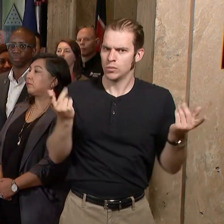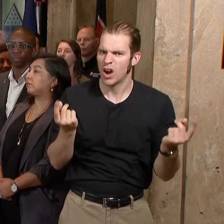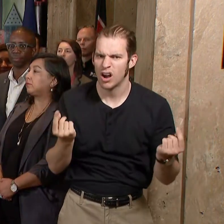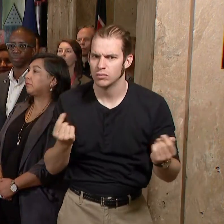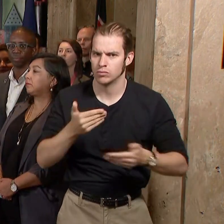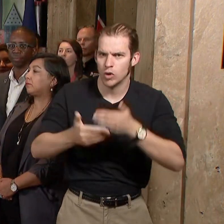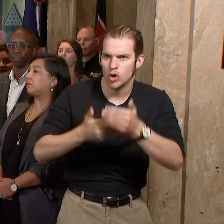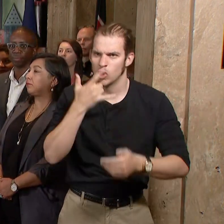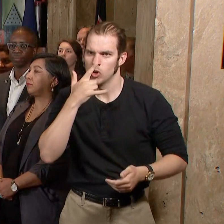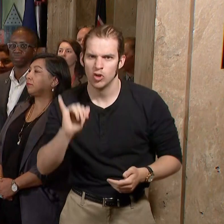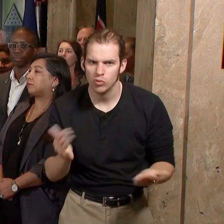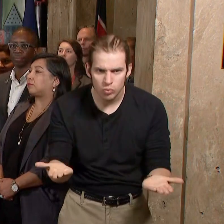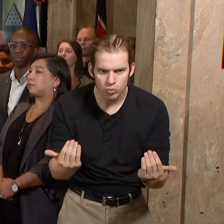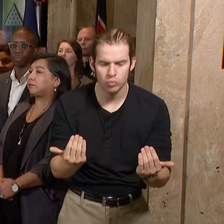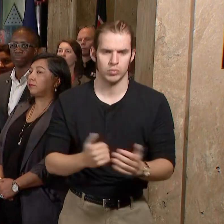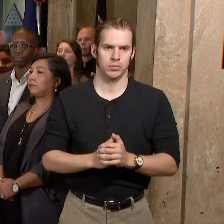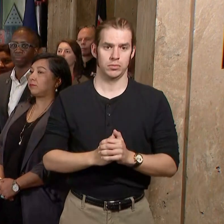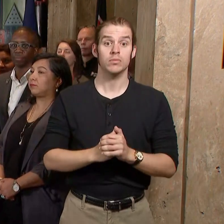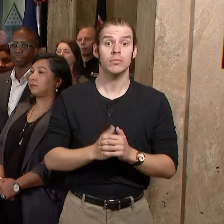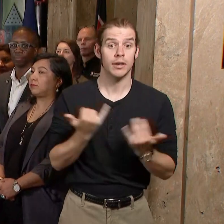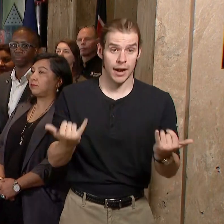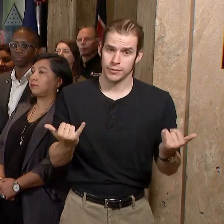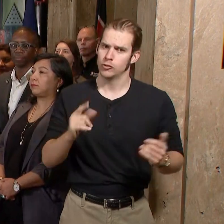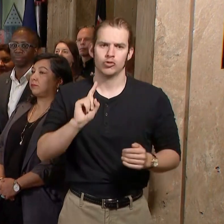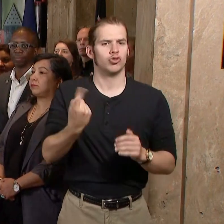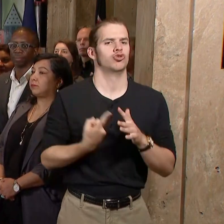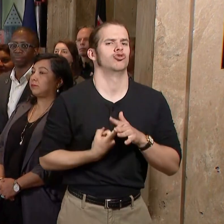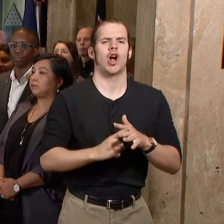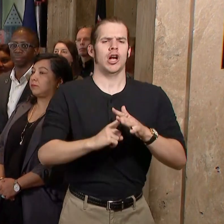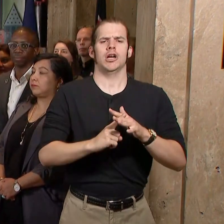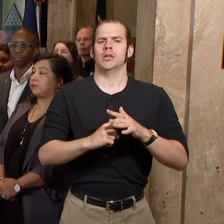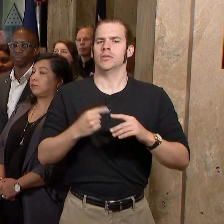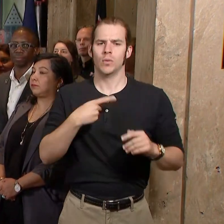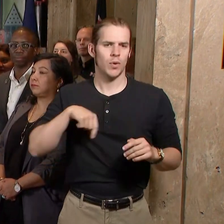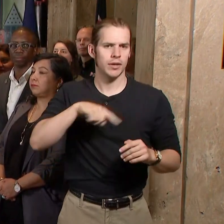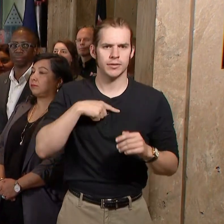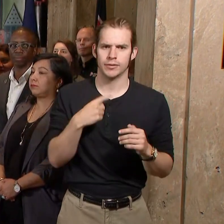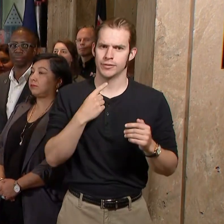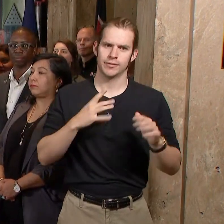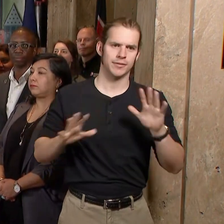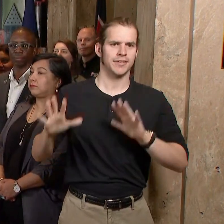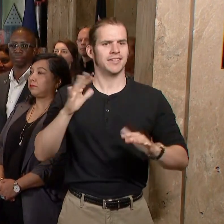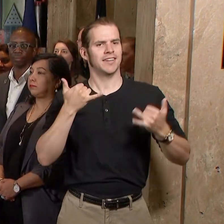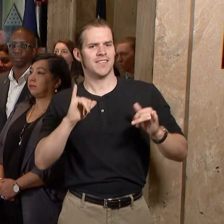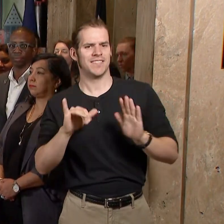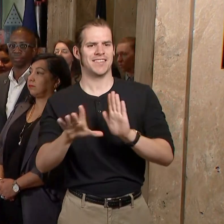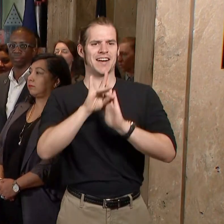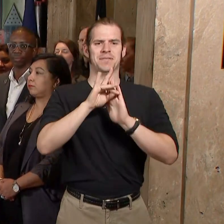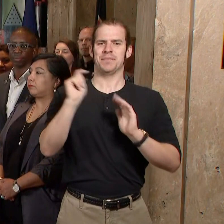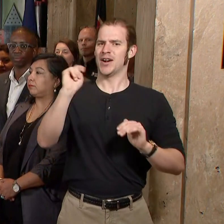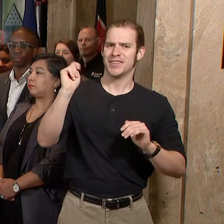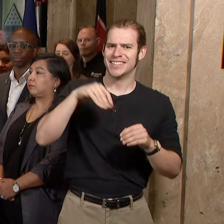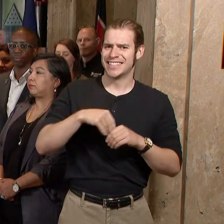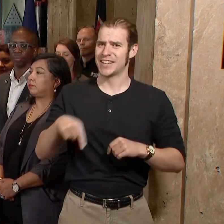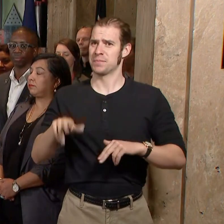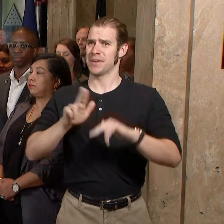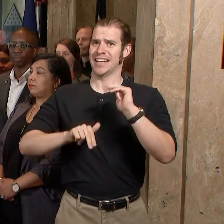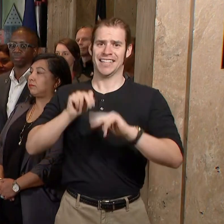So today is really a start of the process. It's obviously I'm still finding the bathrooms in this building and so we have a lot to work on together. But what we what we do